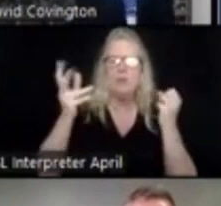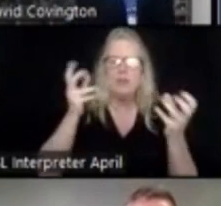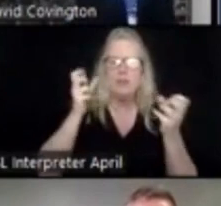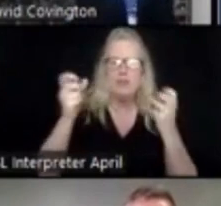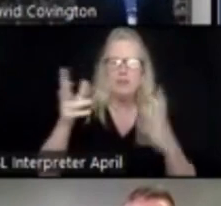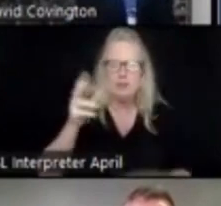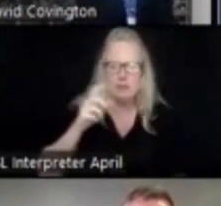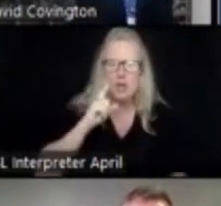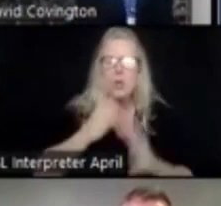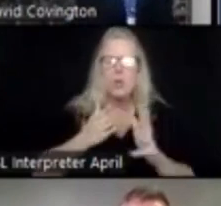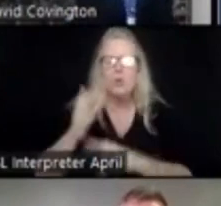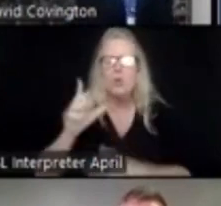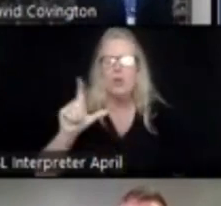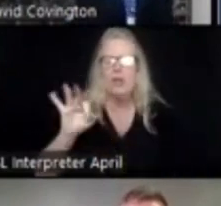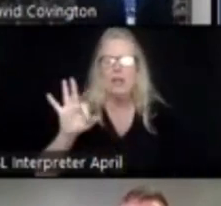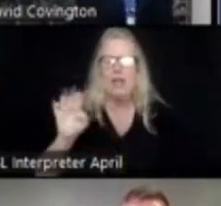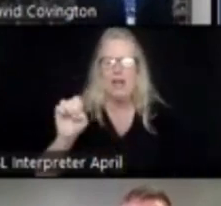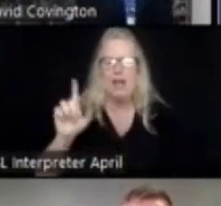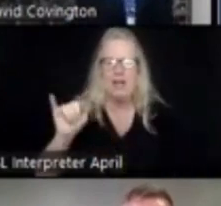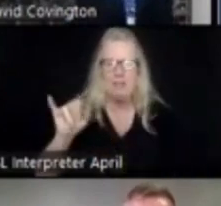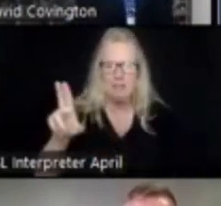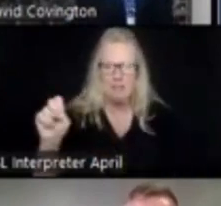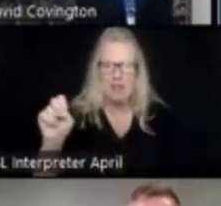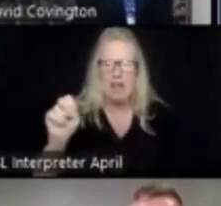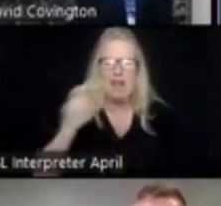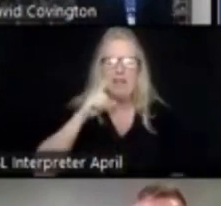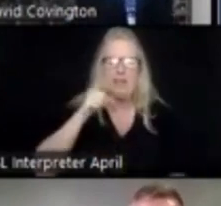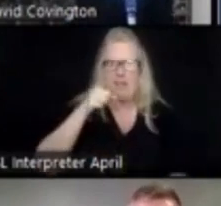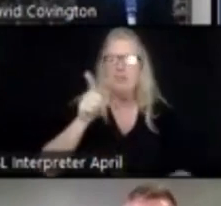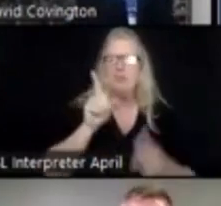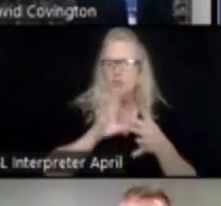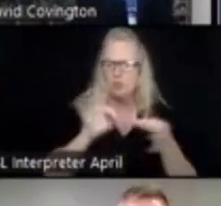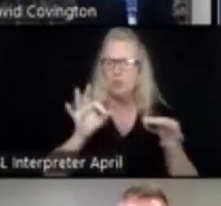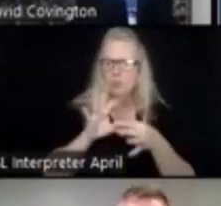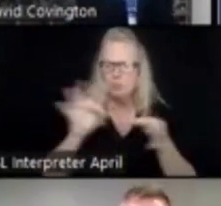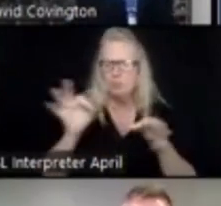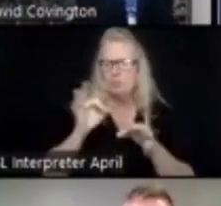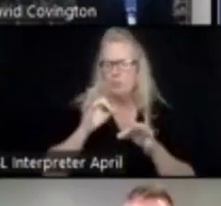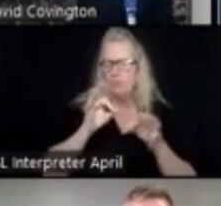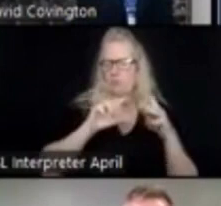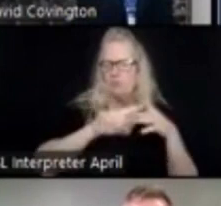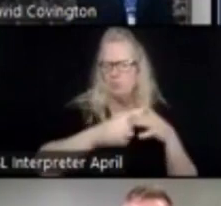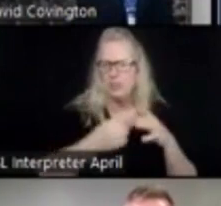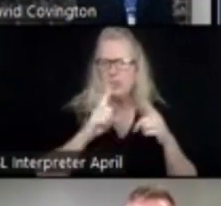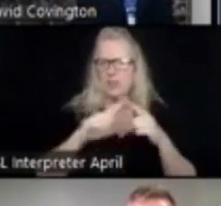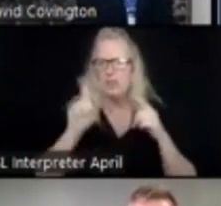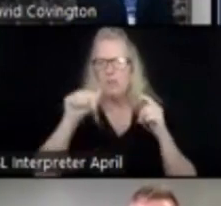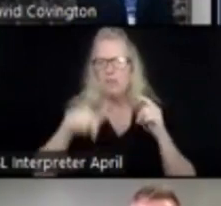THE LIFELINE THAT YOU IDENTIFIED EARLIER IN THE CRISIS JAM.